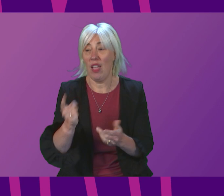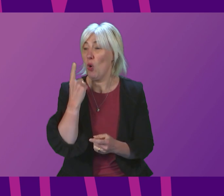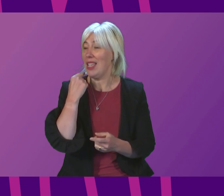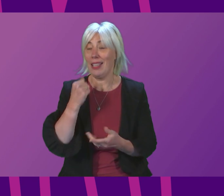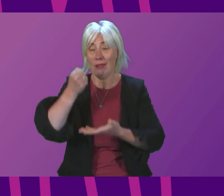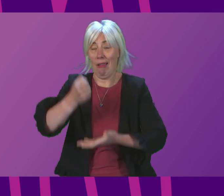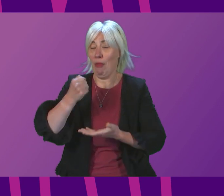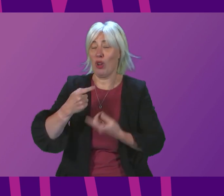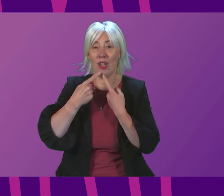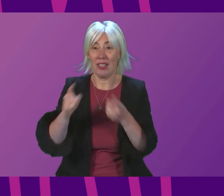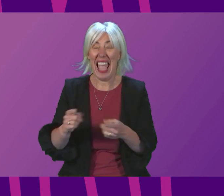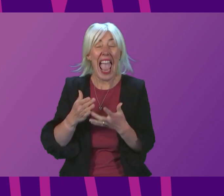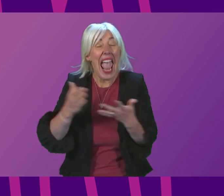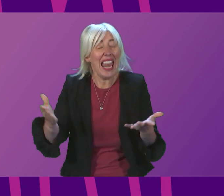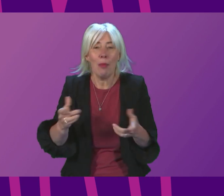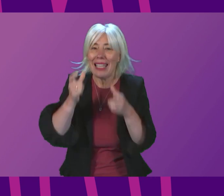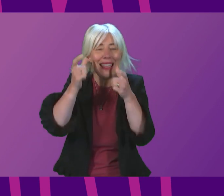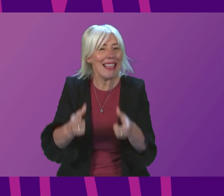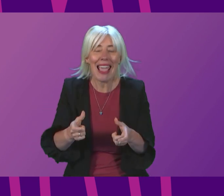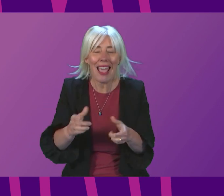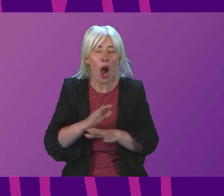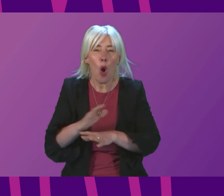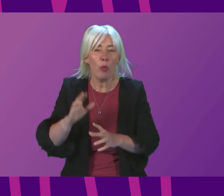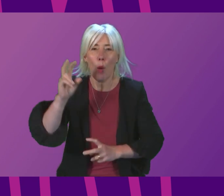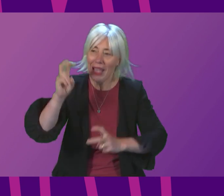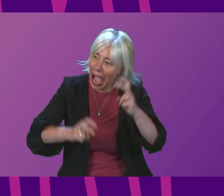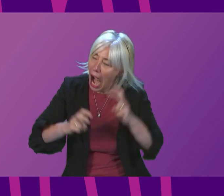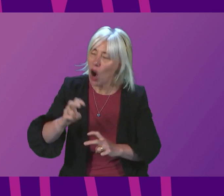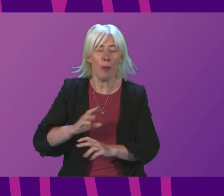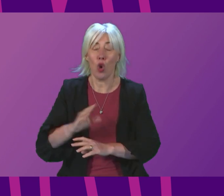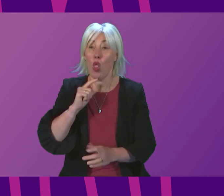Anybody who really cares about these issues would be not just arguing for those powers